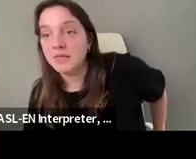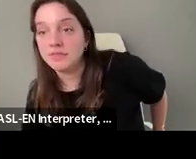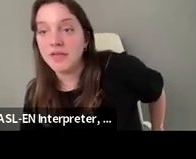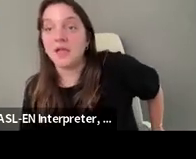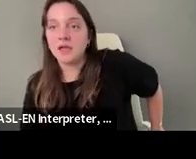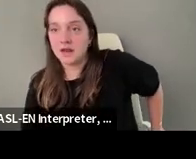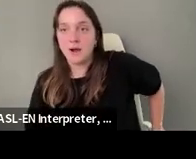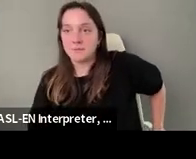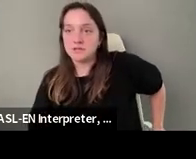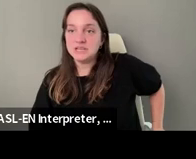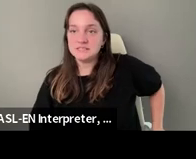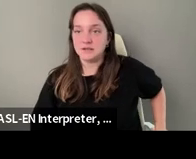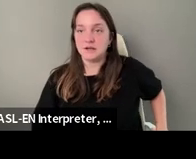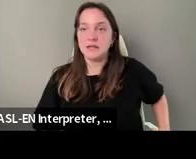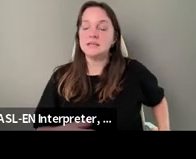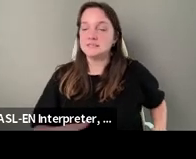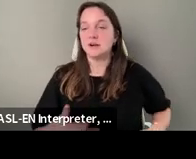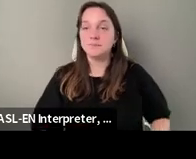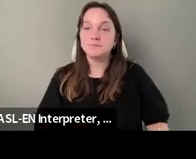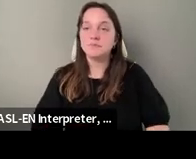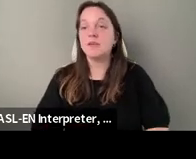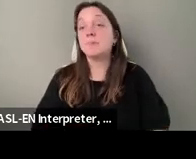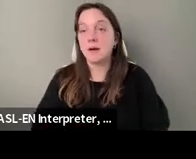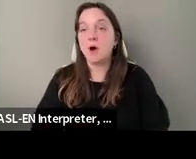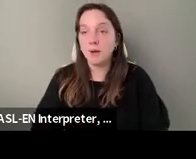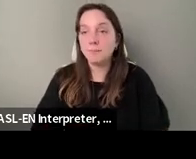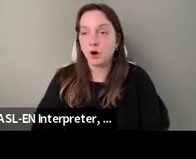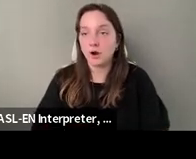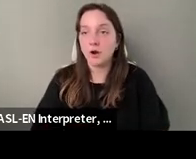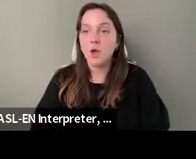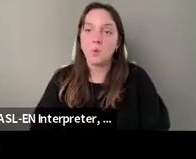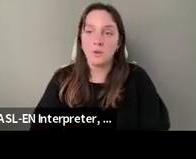a language they can write. They become on par with hearing